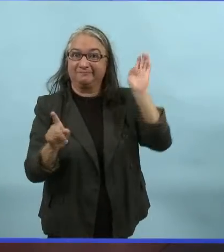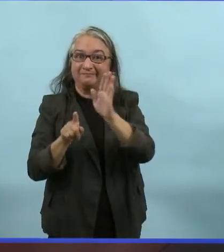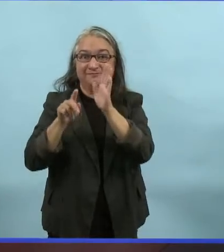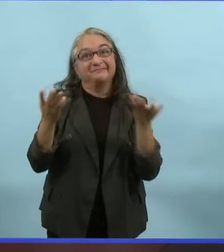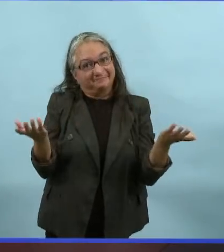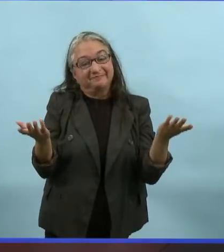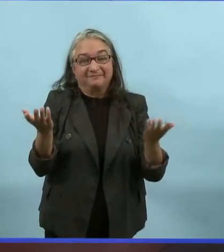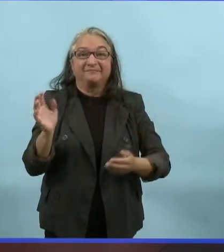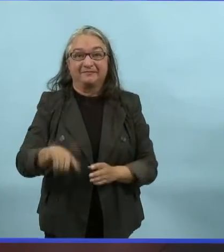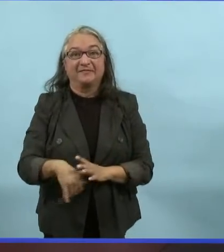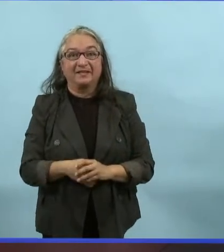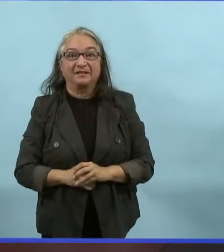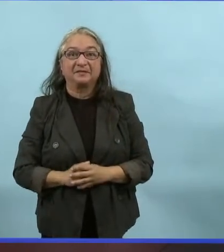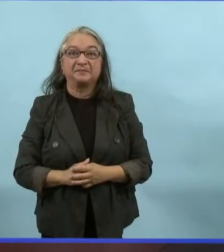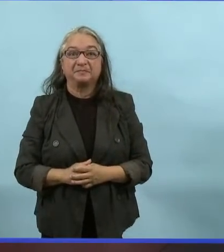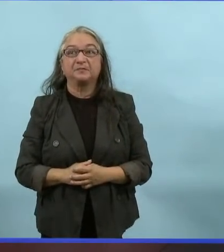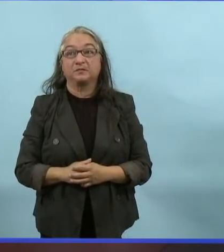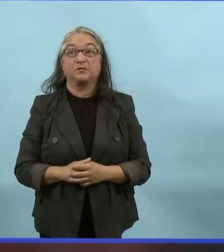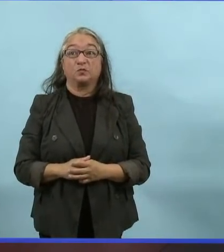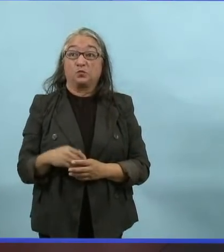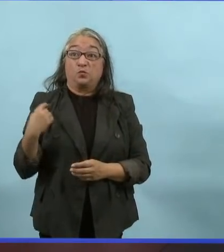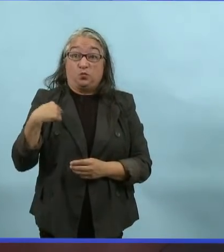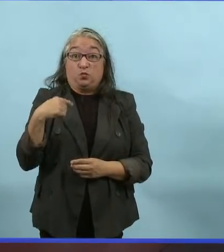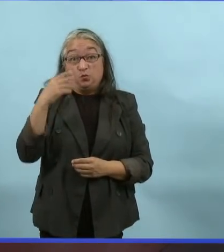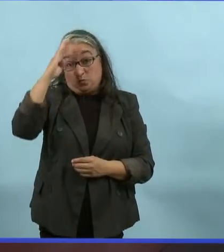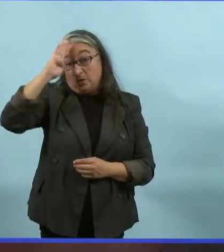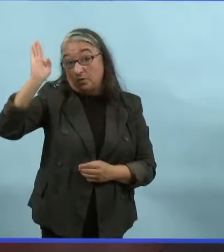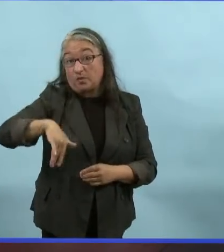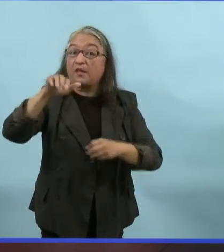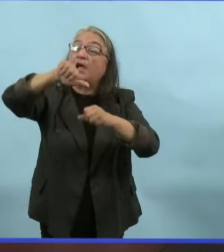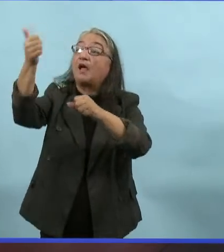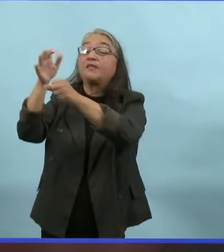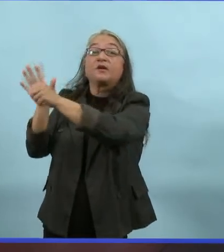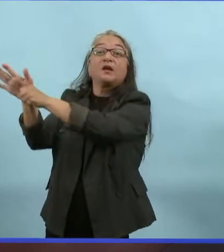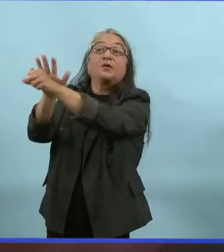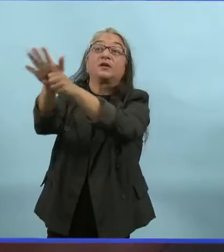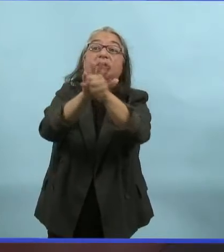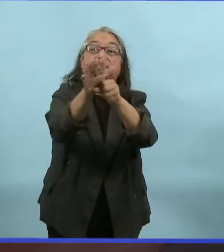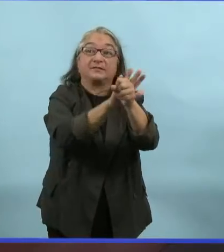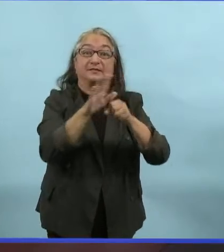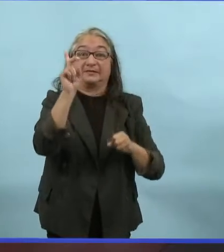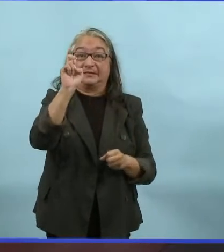become the dominant strain but it's really difficult to predict when that would occur